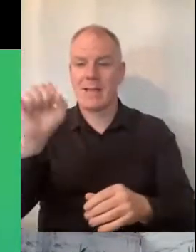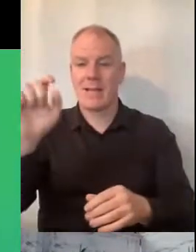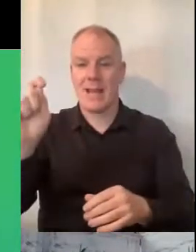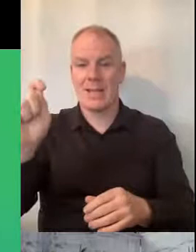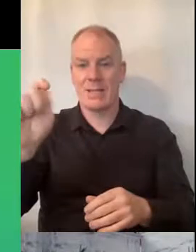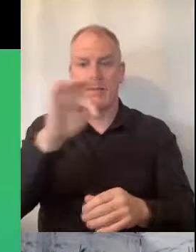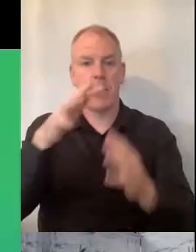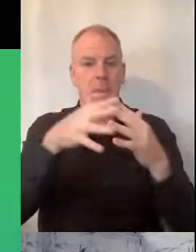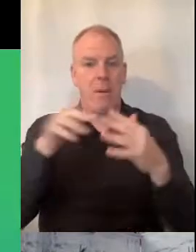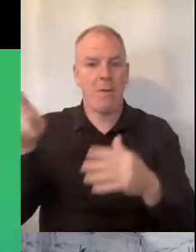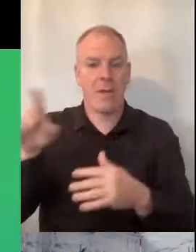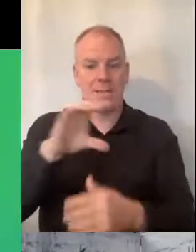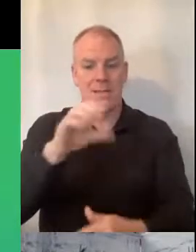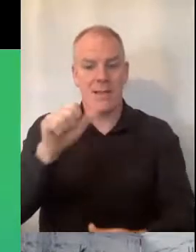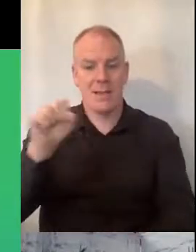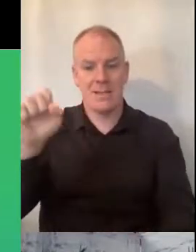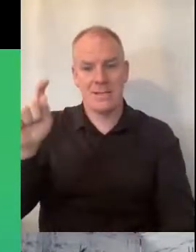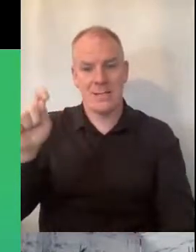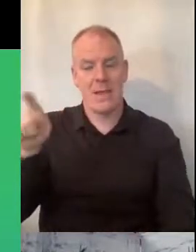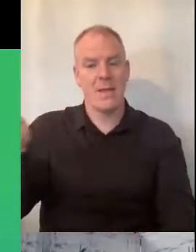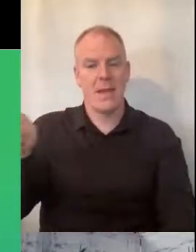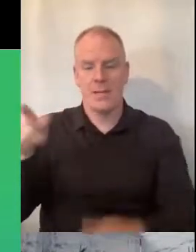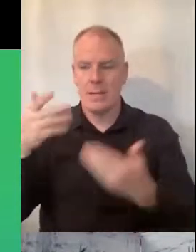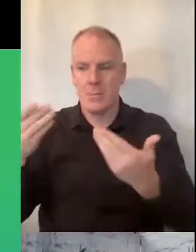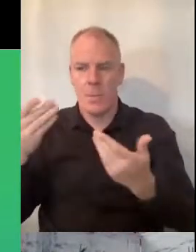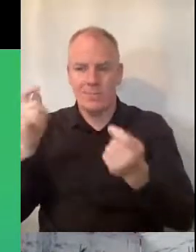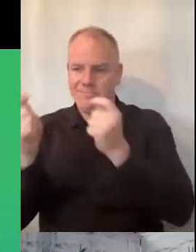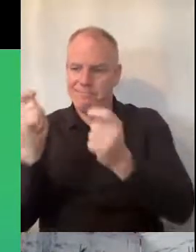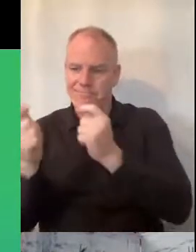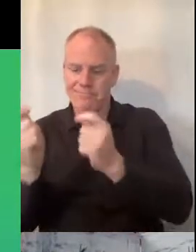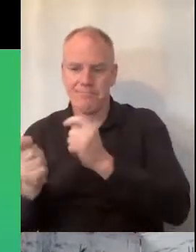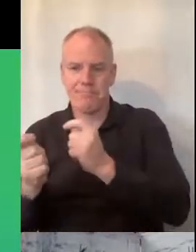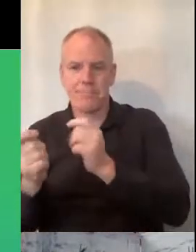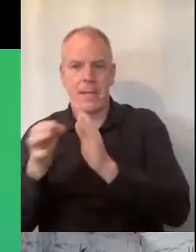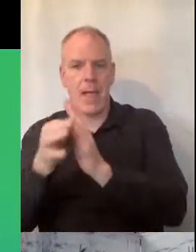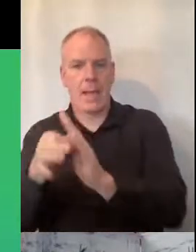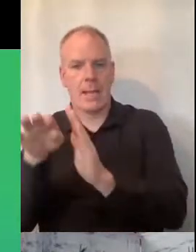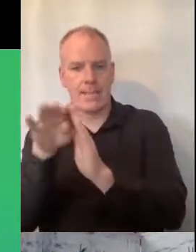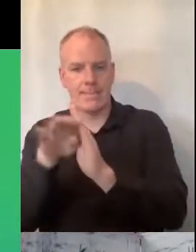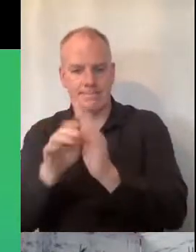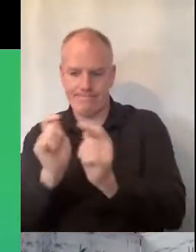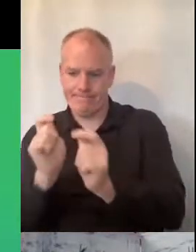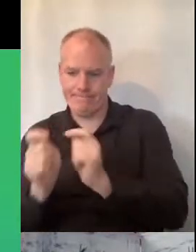And there are currently re envisioning envisioning the guidelines towards rising to equity,